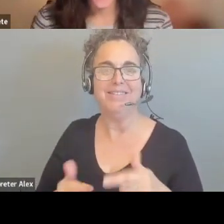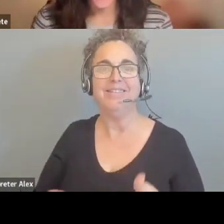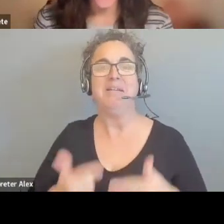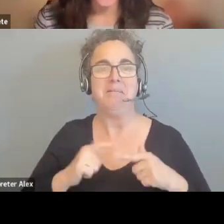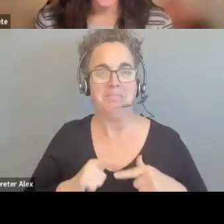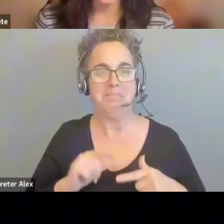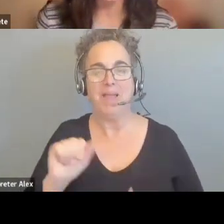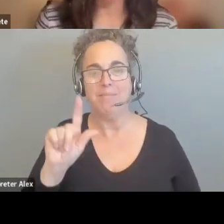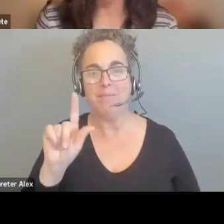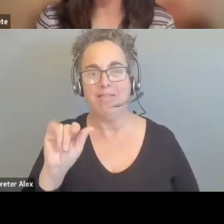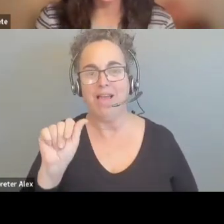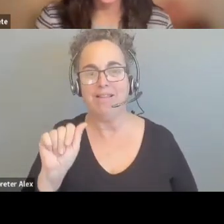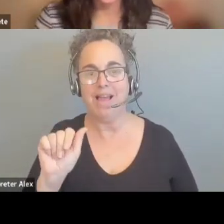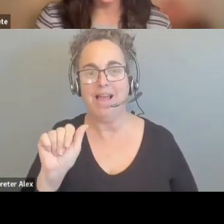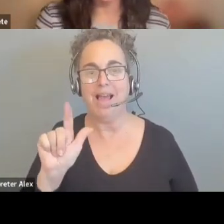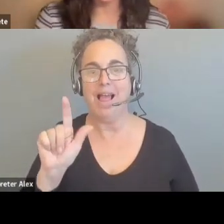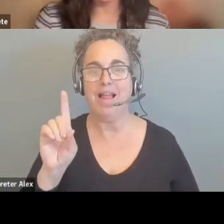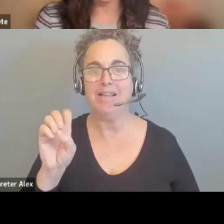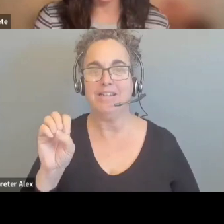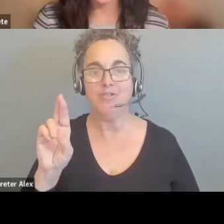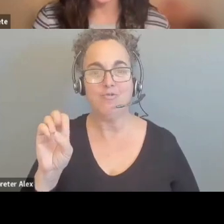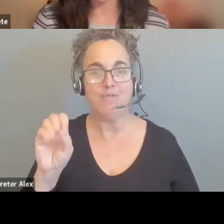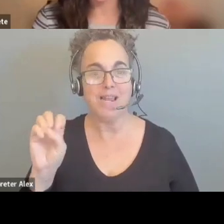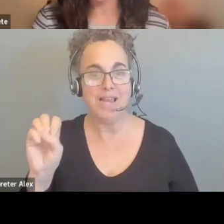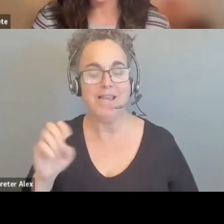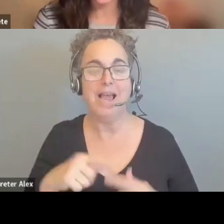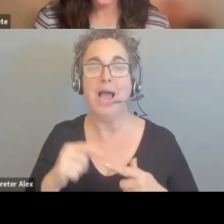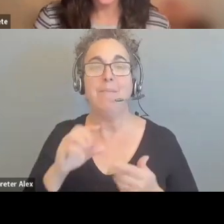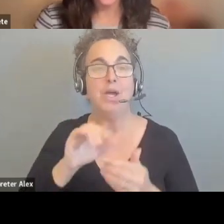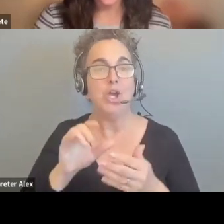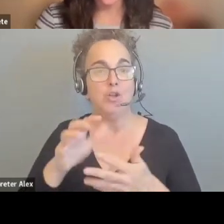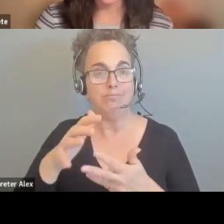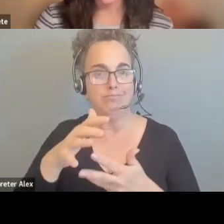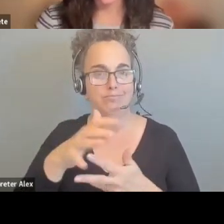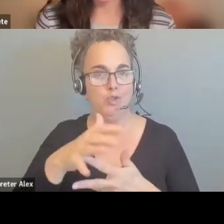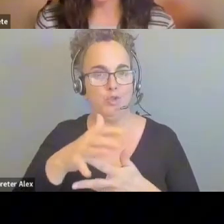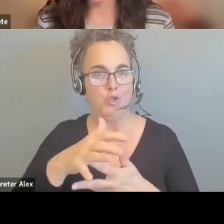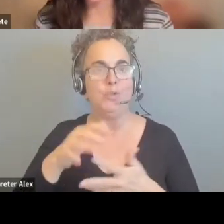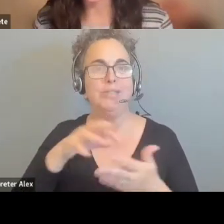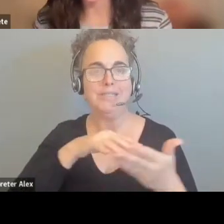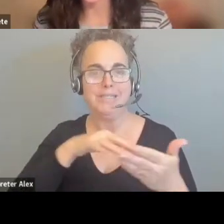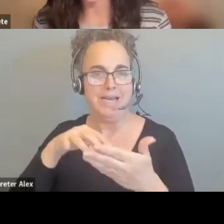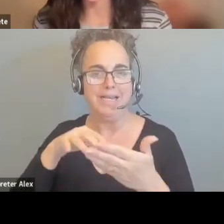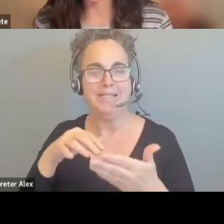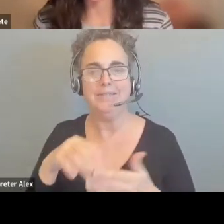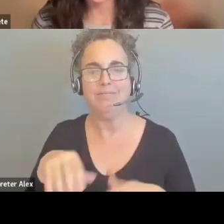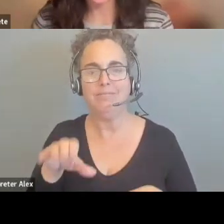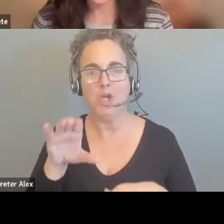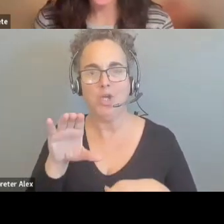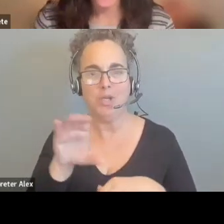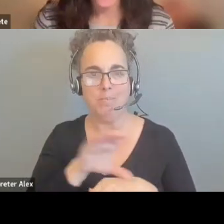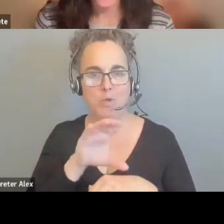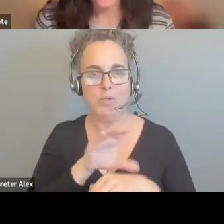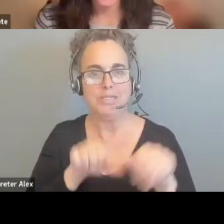and I am a junior studying computer science at Cornell. I've been working on the software side